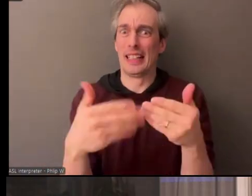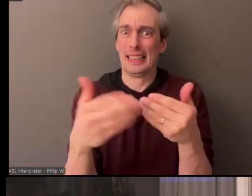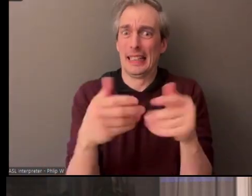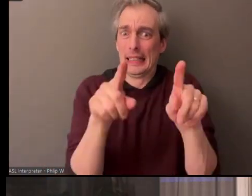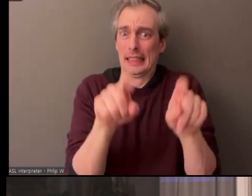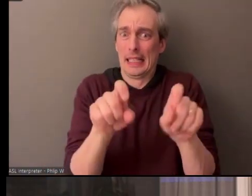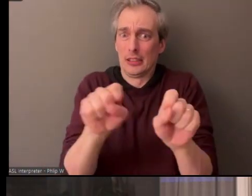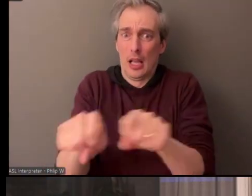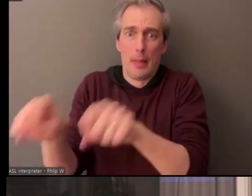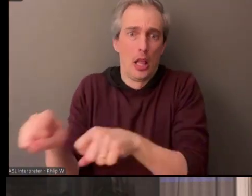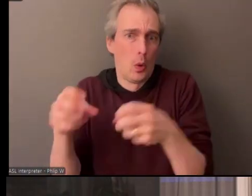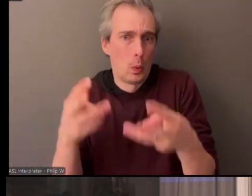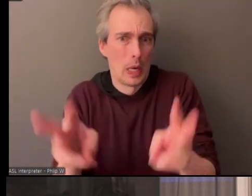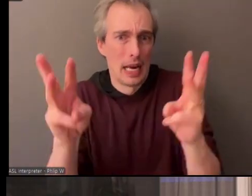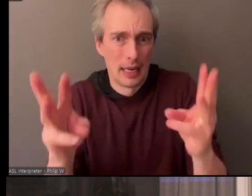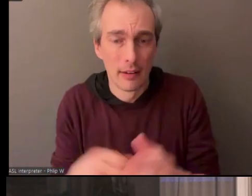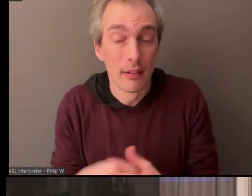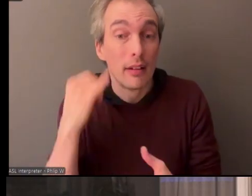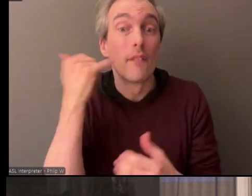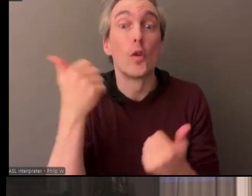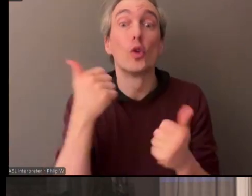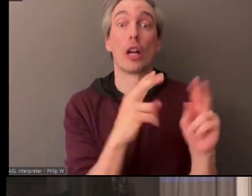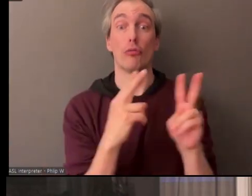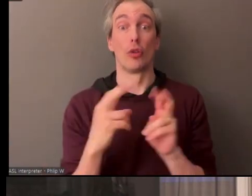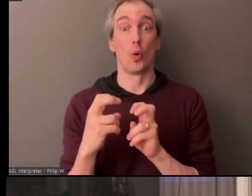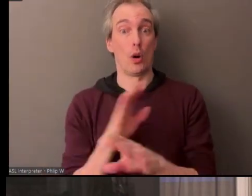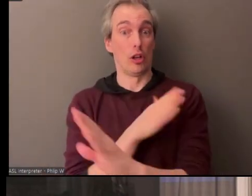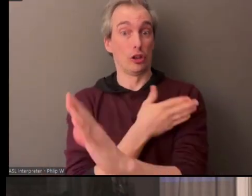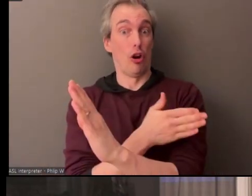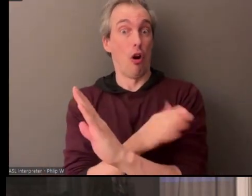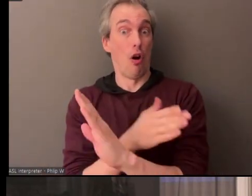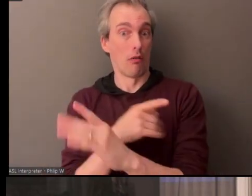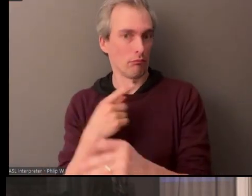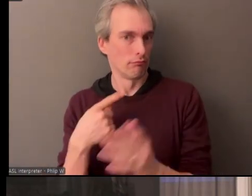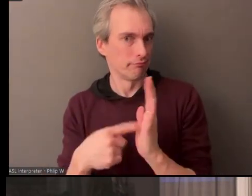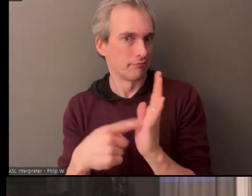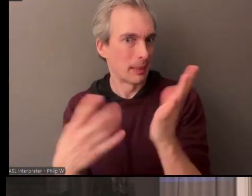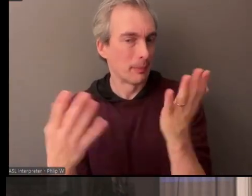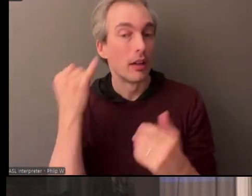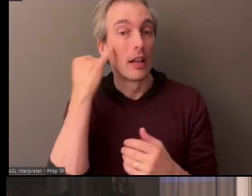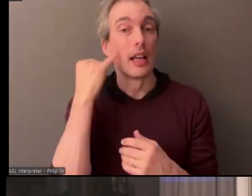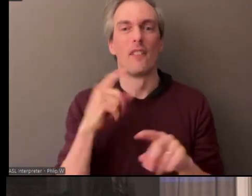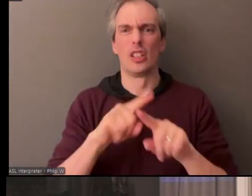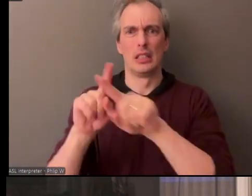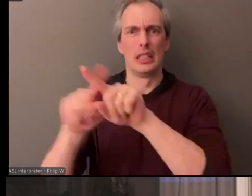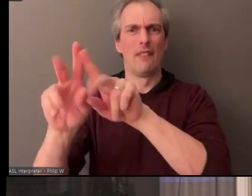it remotely in their own separate room, but you don't tell the drummer what the words are to the song.